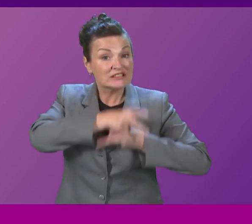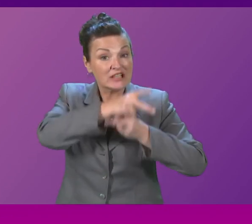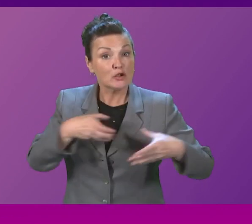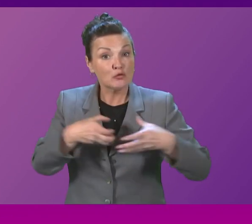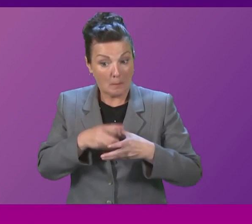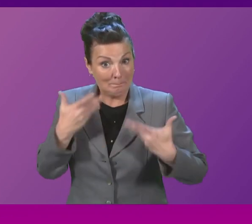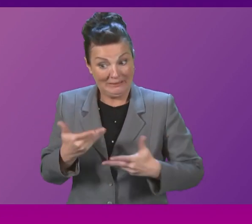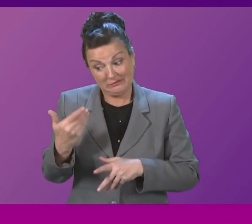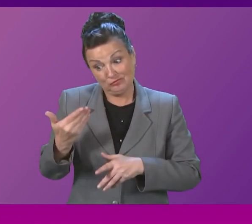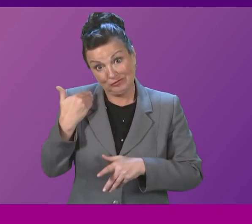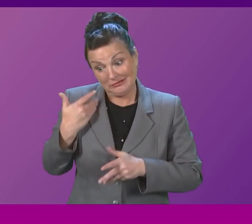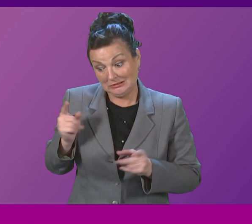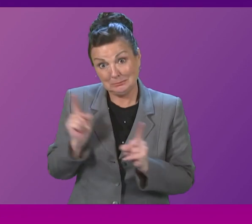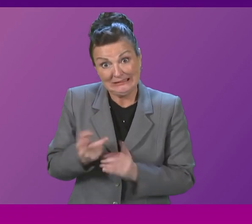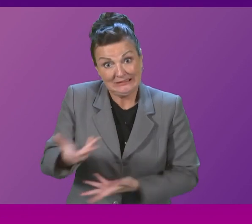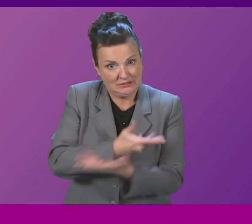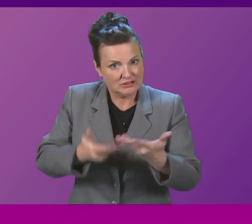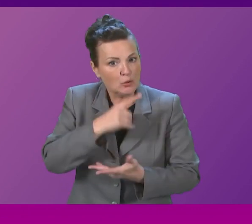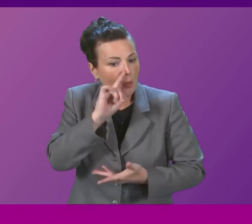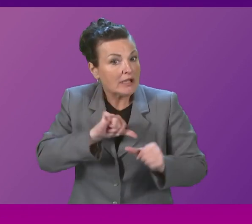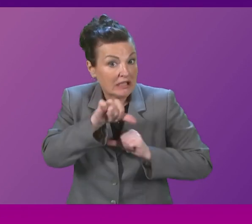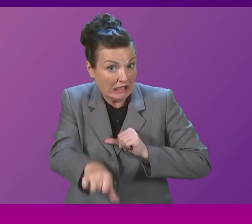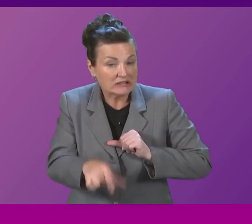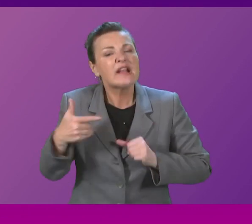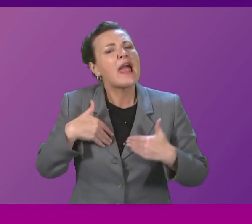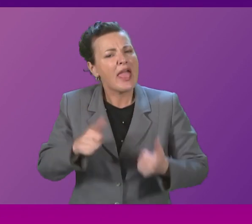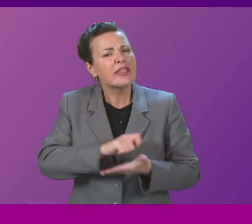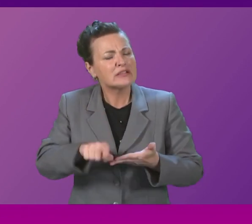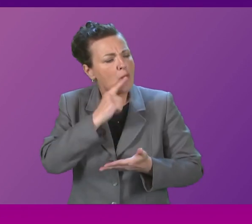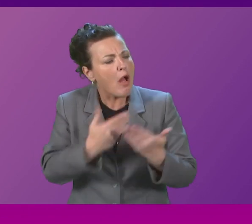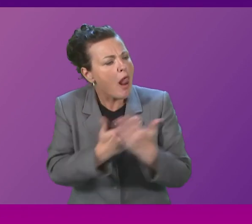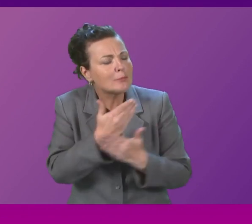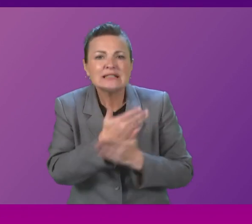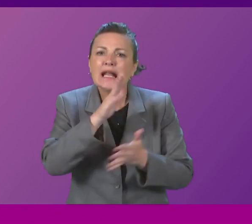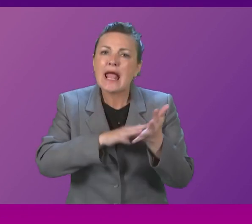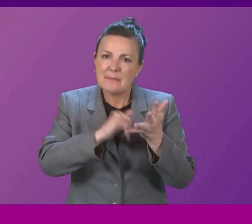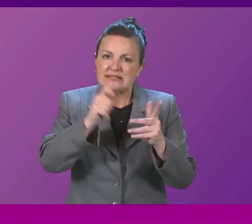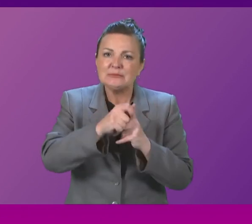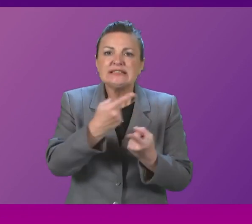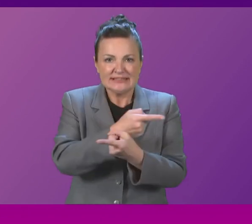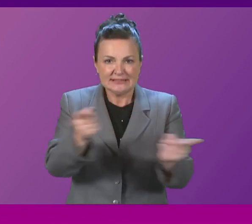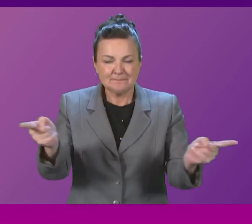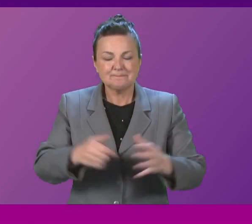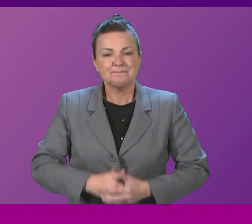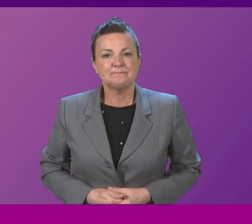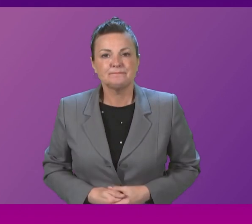I know that the health secretary will continue to keep members updated. That concludes First Minister’s question time.